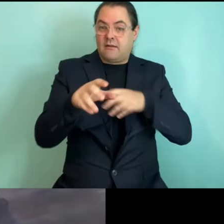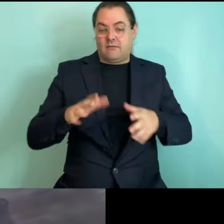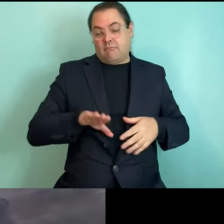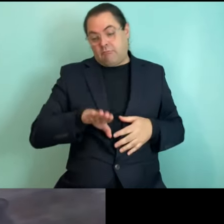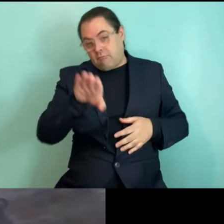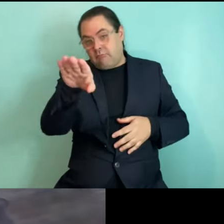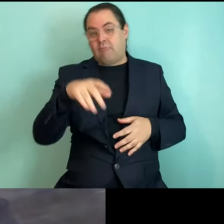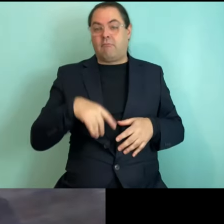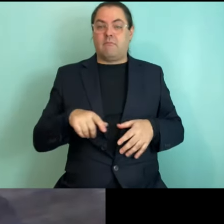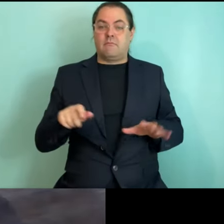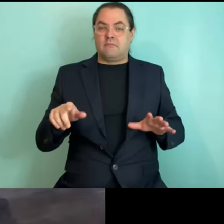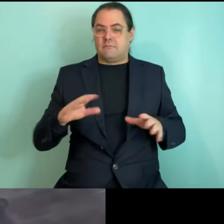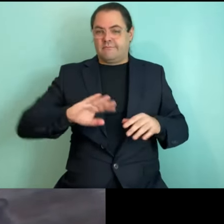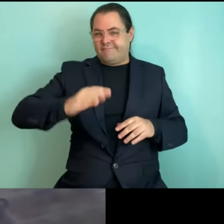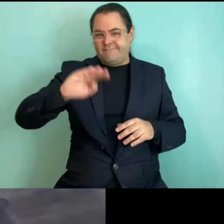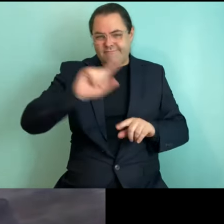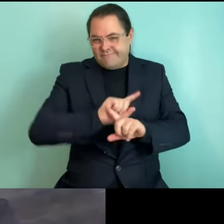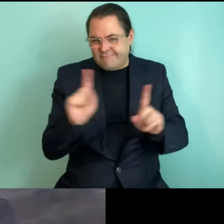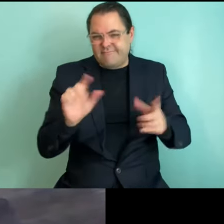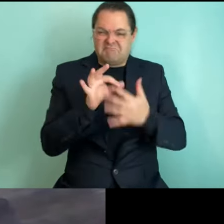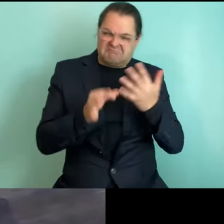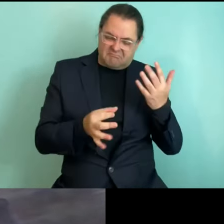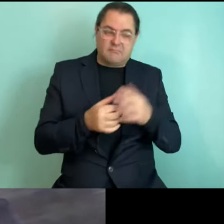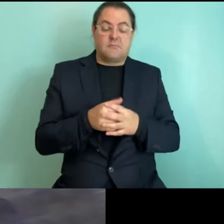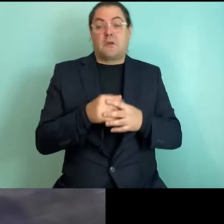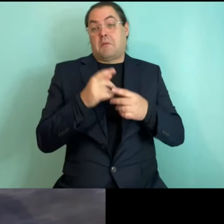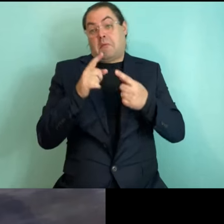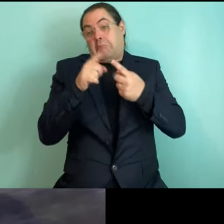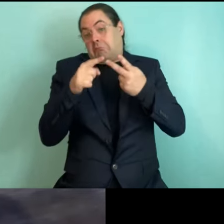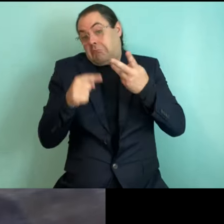not bad day workshop basically manage your six key.